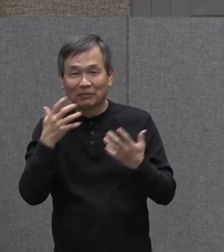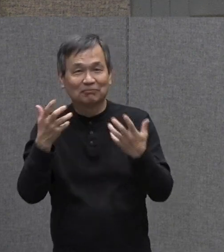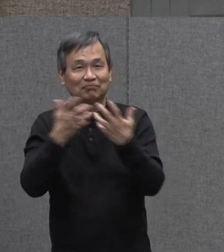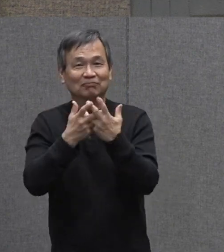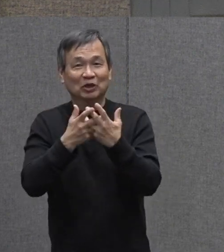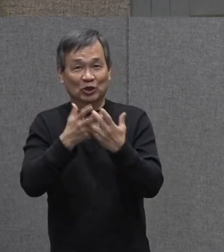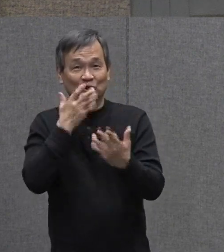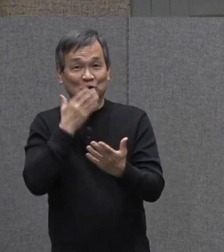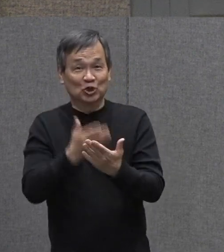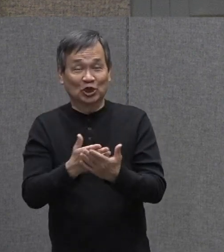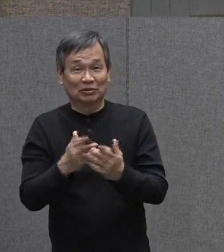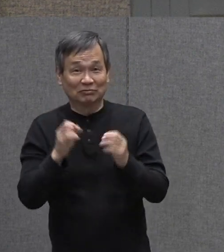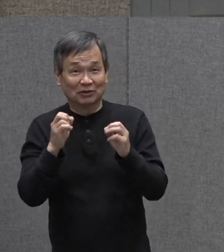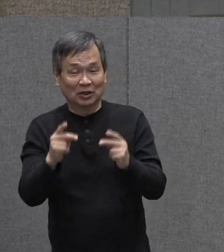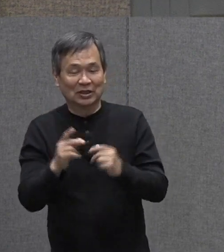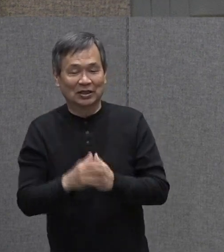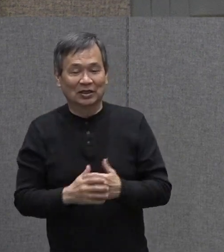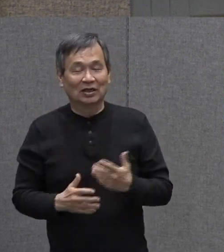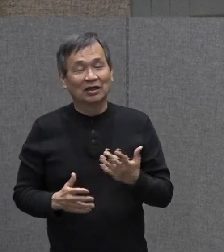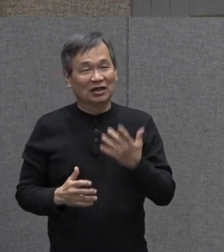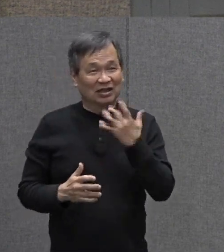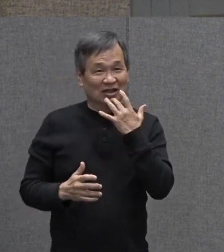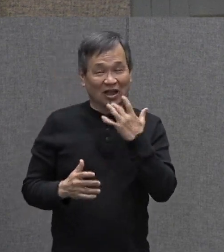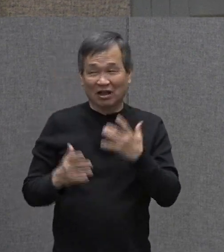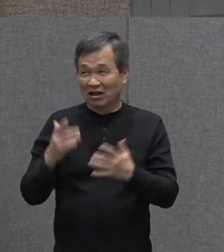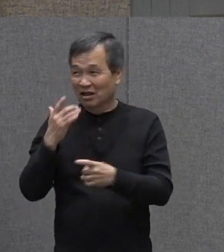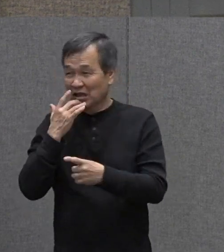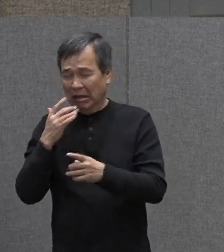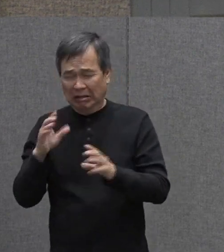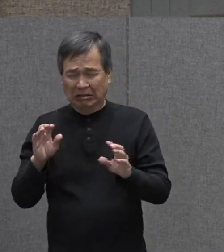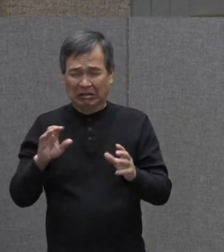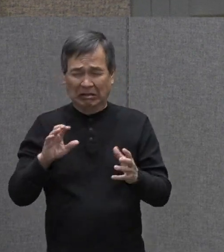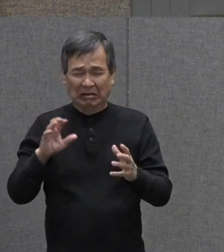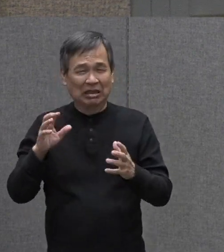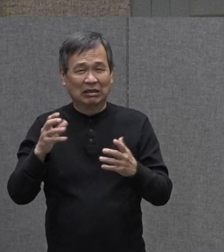I want my fruit salad to be sweet.